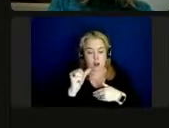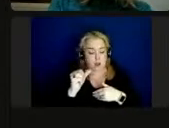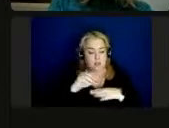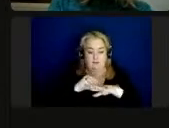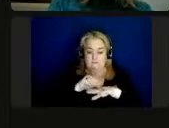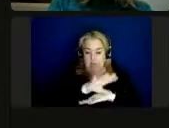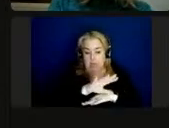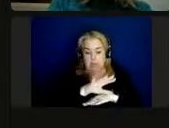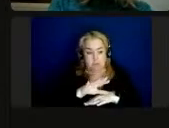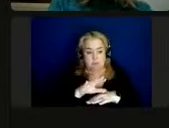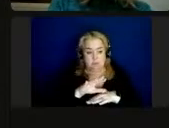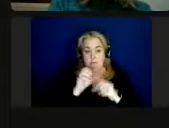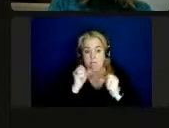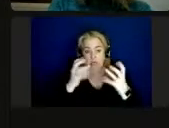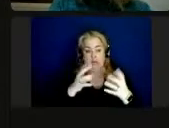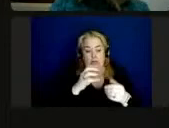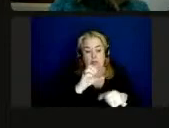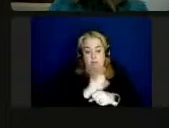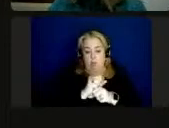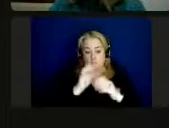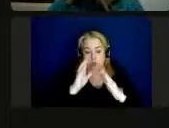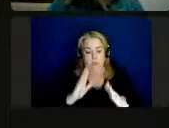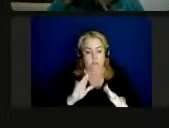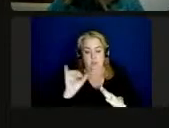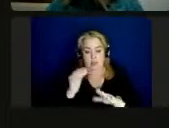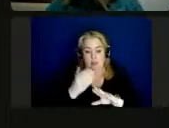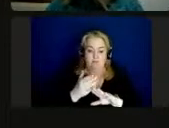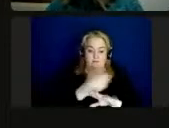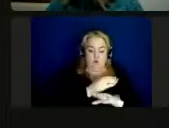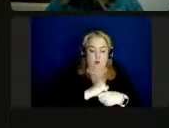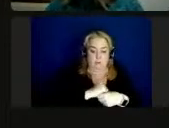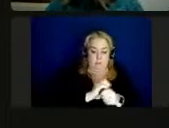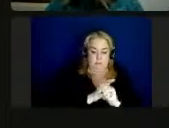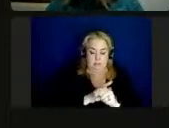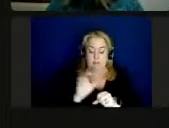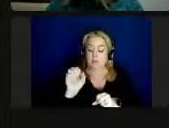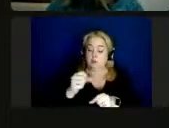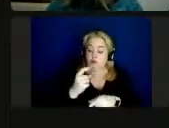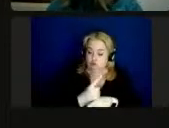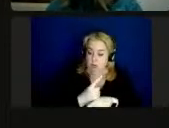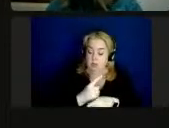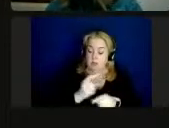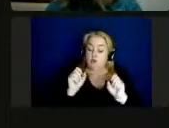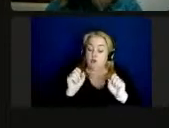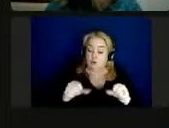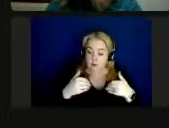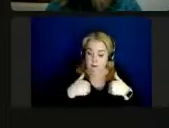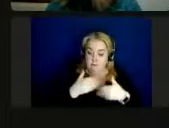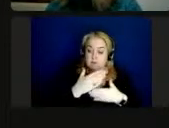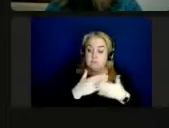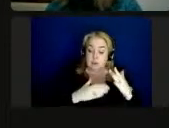CONCERNED THAT THIS PAYROLL TAX